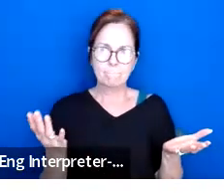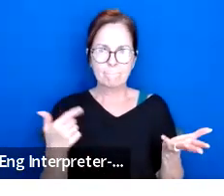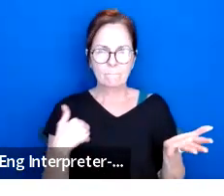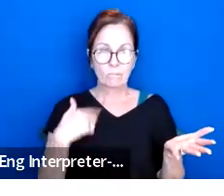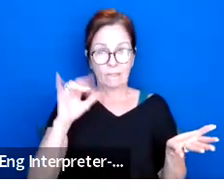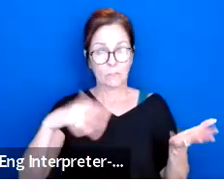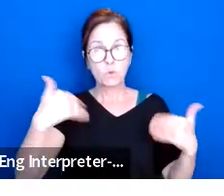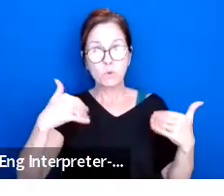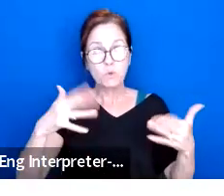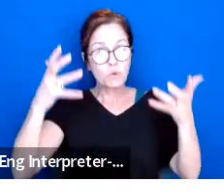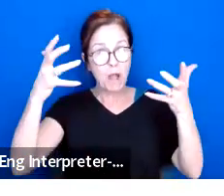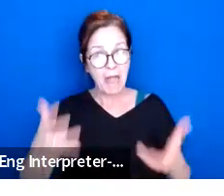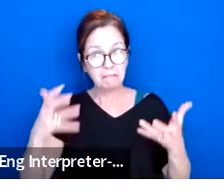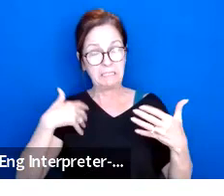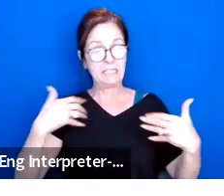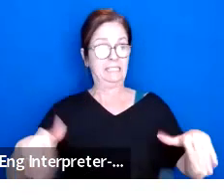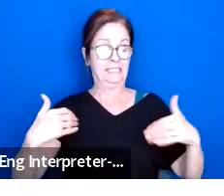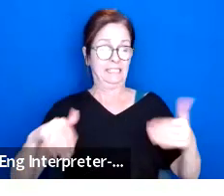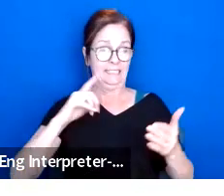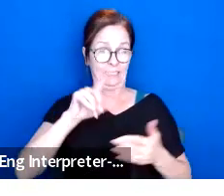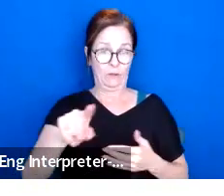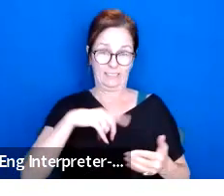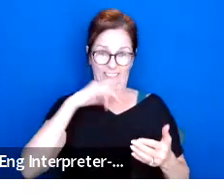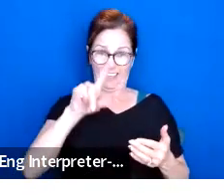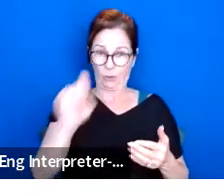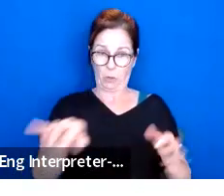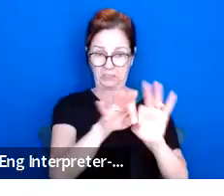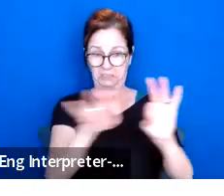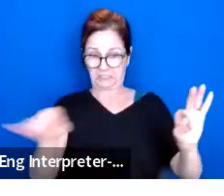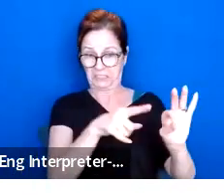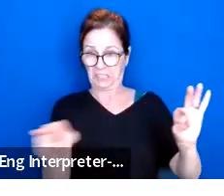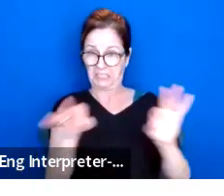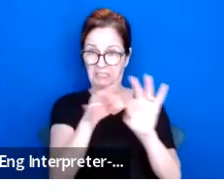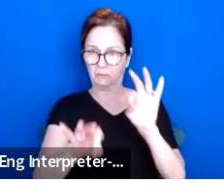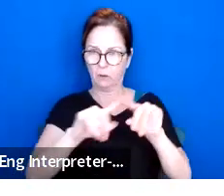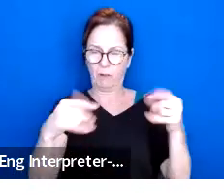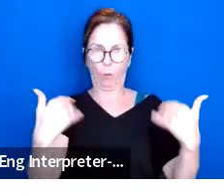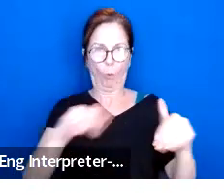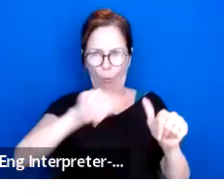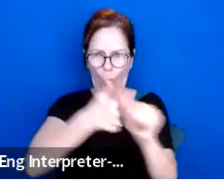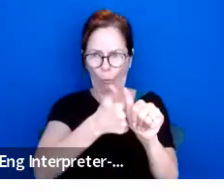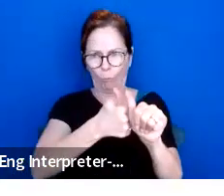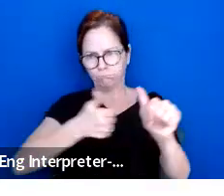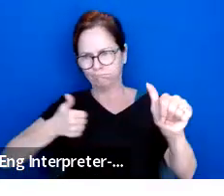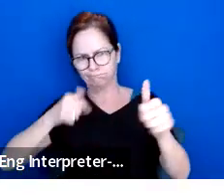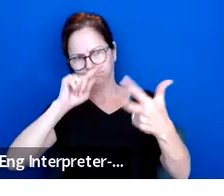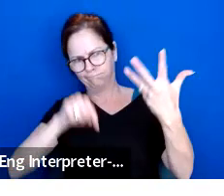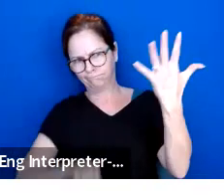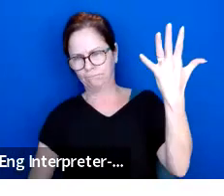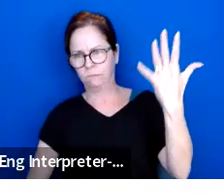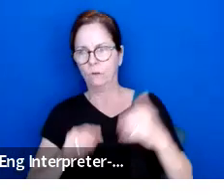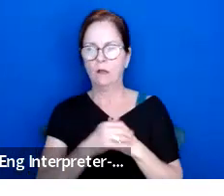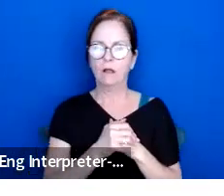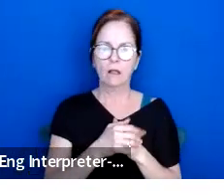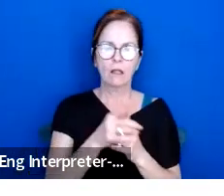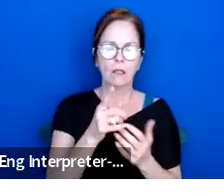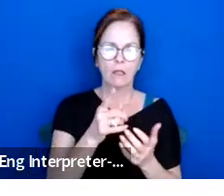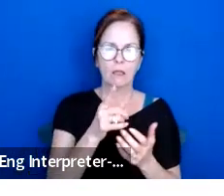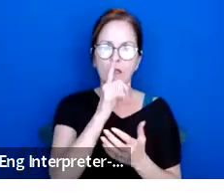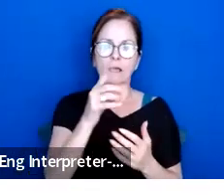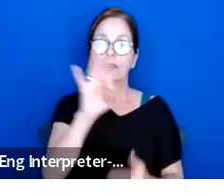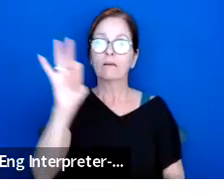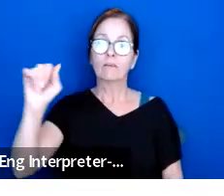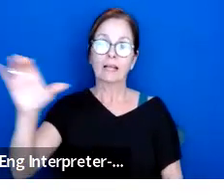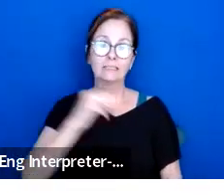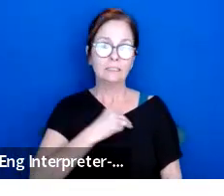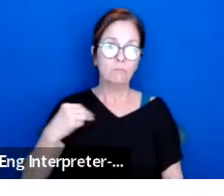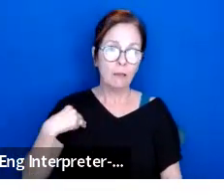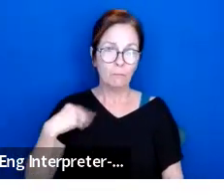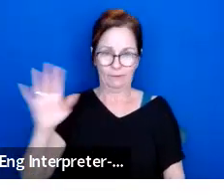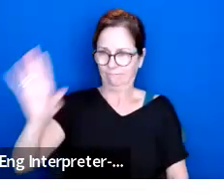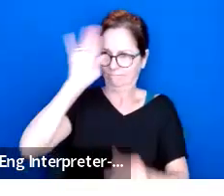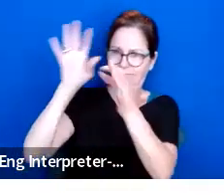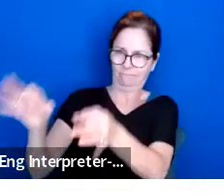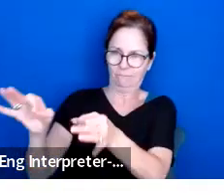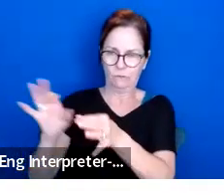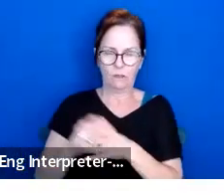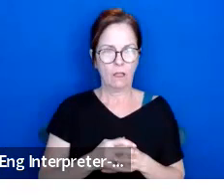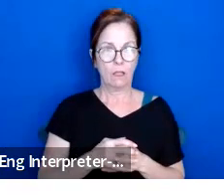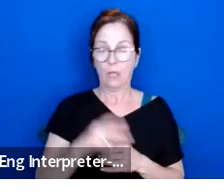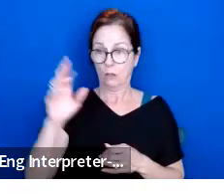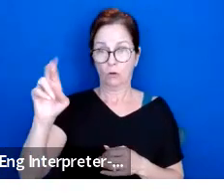There's a lot going on there. So service is completely at the command of the faculty member. So Rebecca is right.